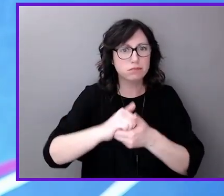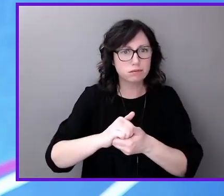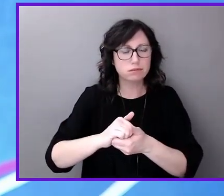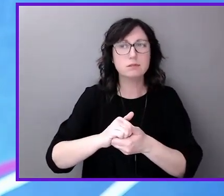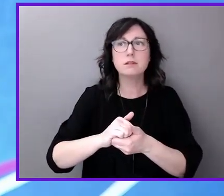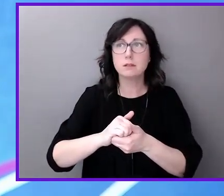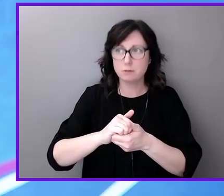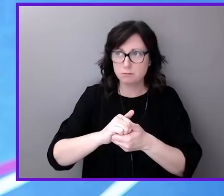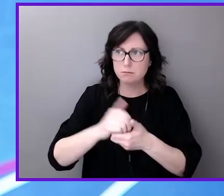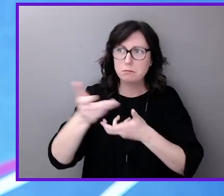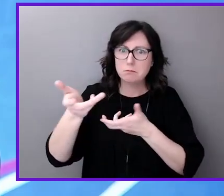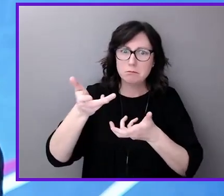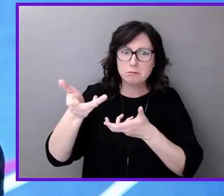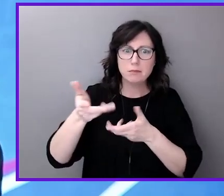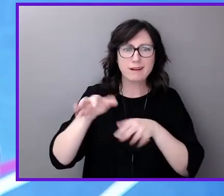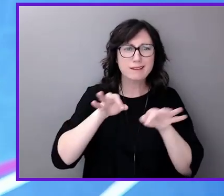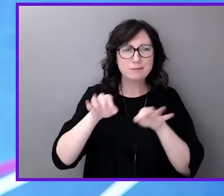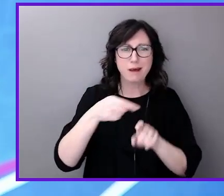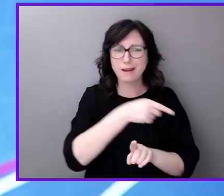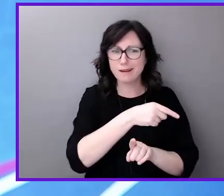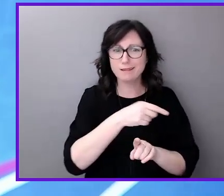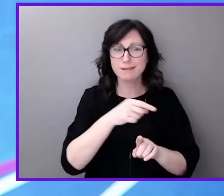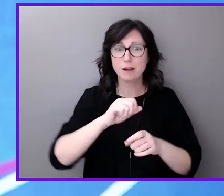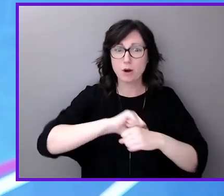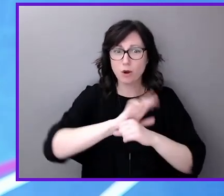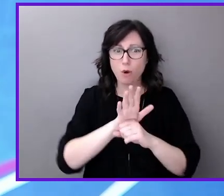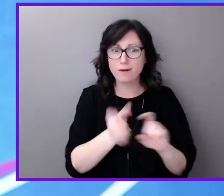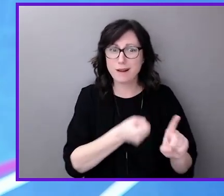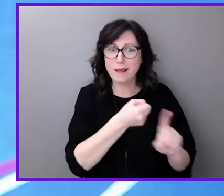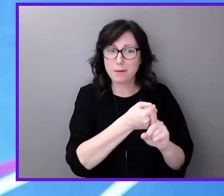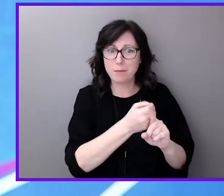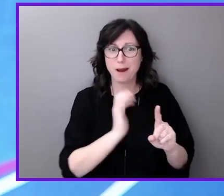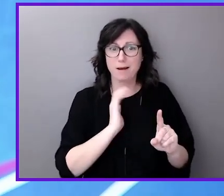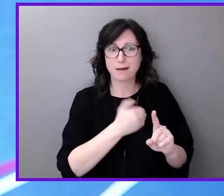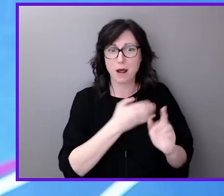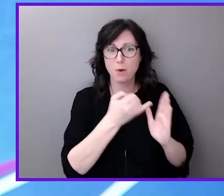to understand how the crisis was affecting the arts sector and determine what